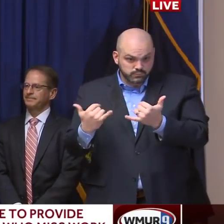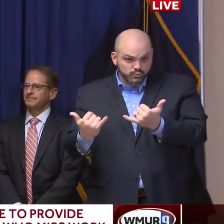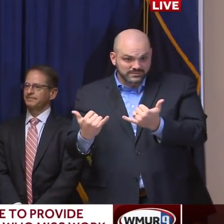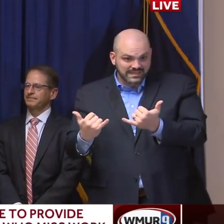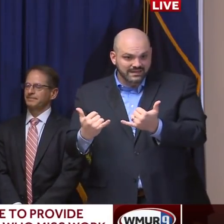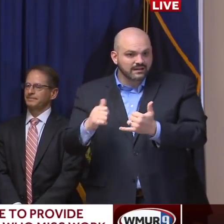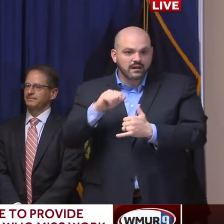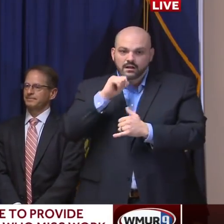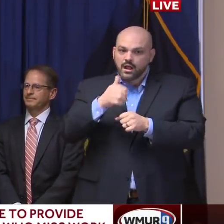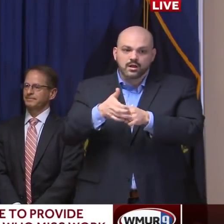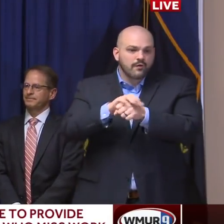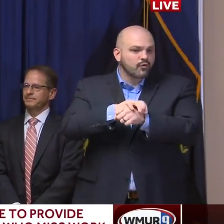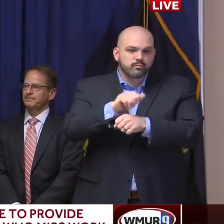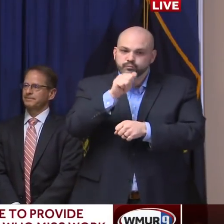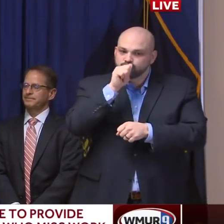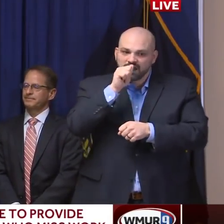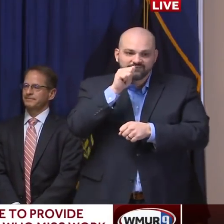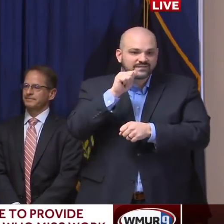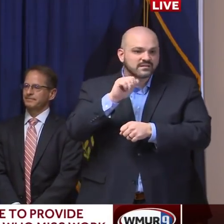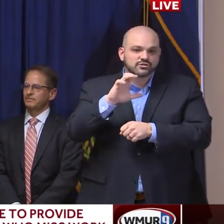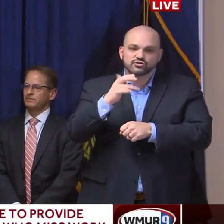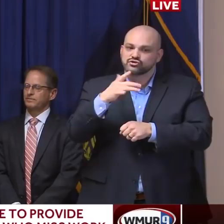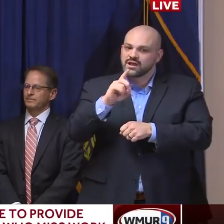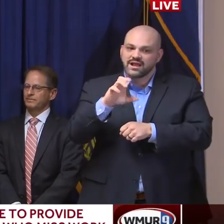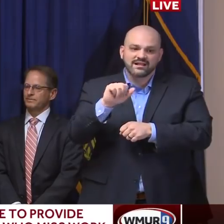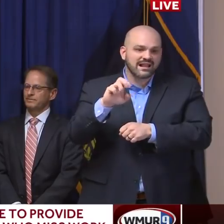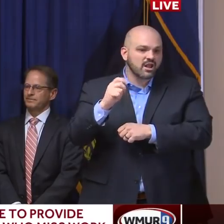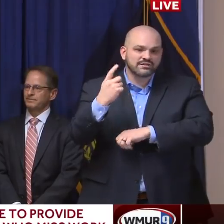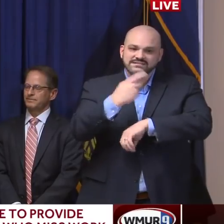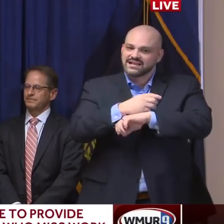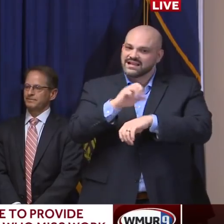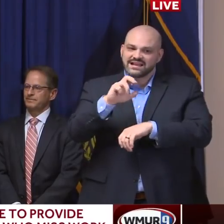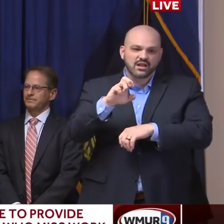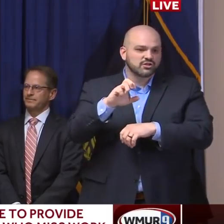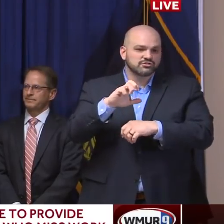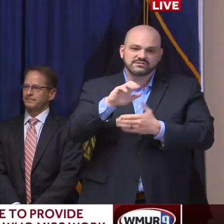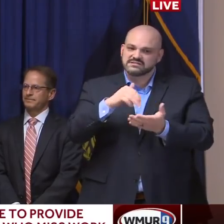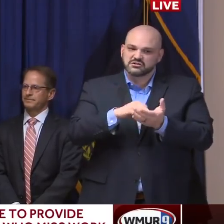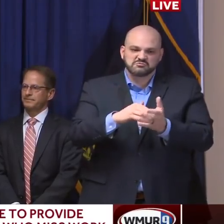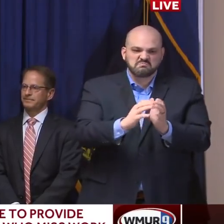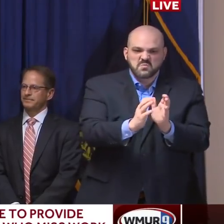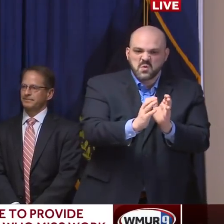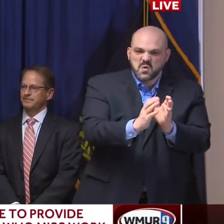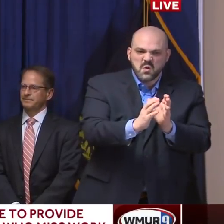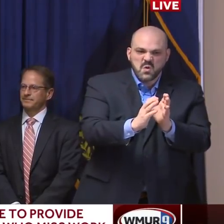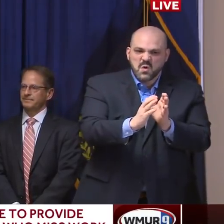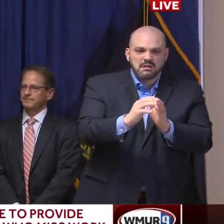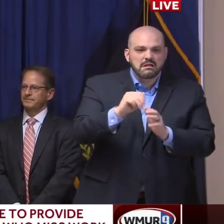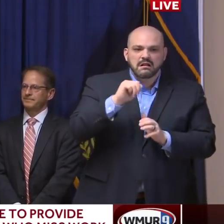YOU MEAN IN TERMS OF THIS ACTION TODAY? IT DOES NOT COVER PRIVATE CHILDCARE AND DAYCARE CENTERS.